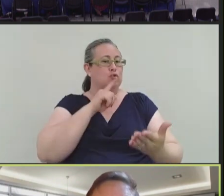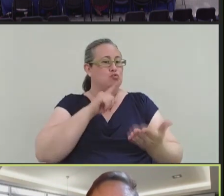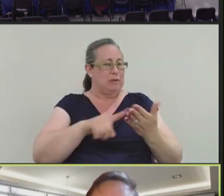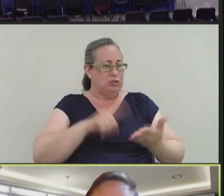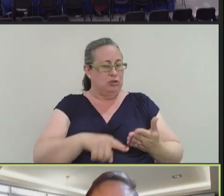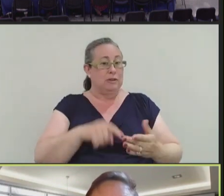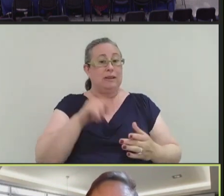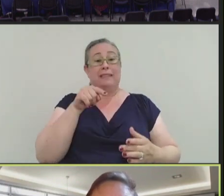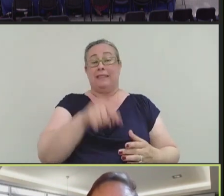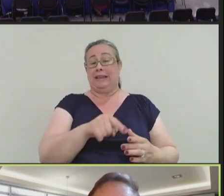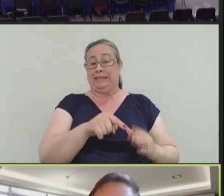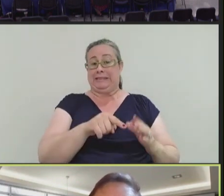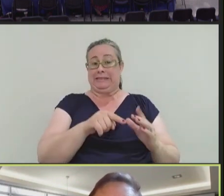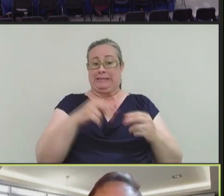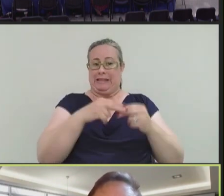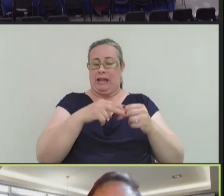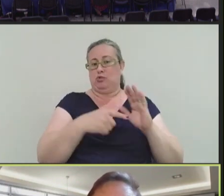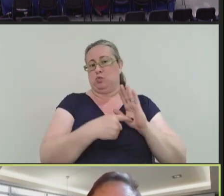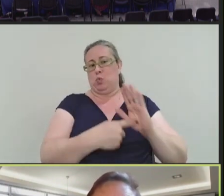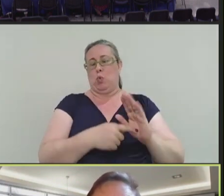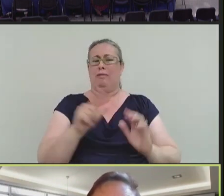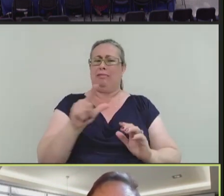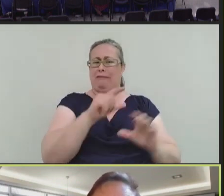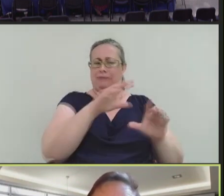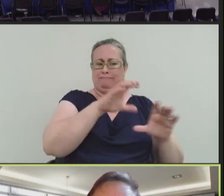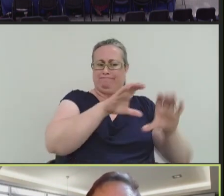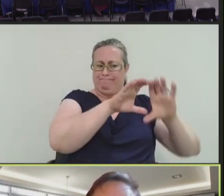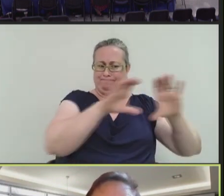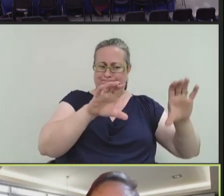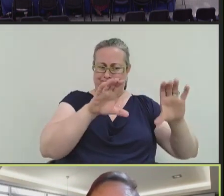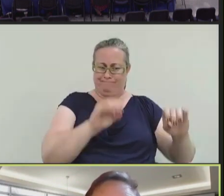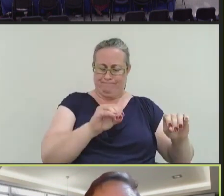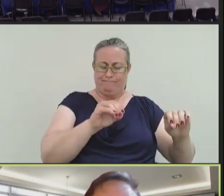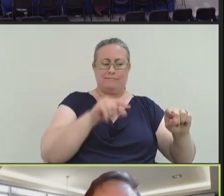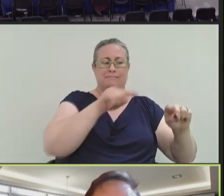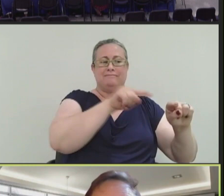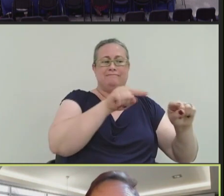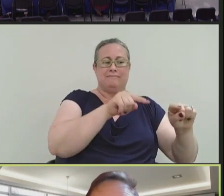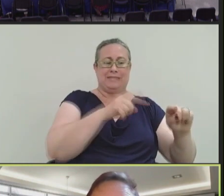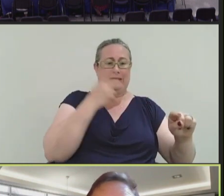explosion. On the left-hand side of the slide, you can see over the last decade,